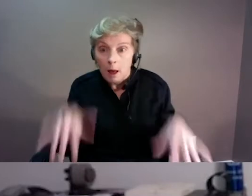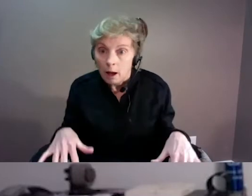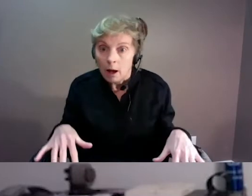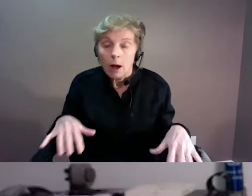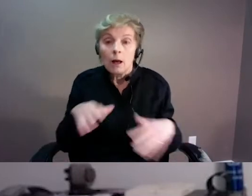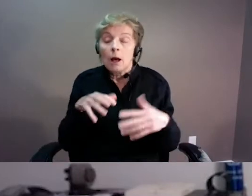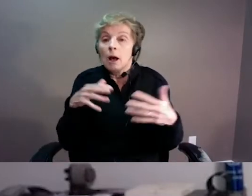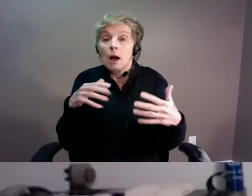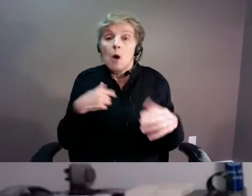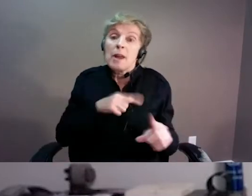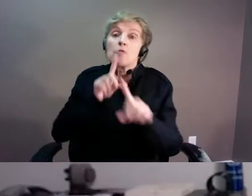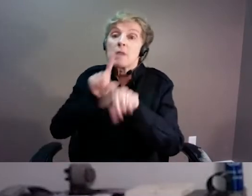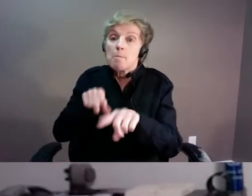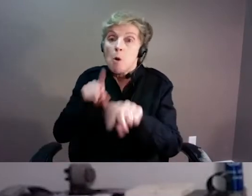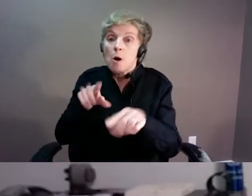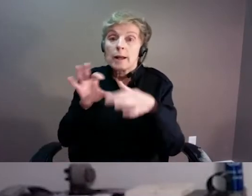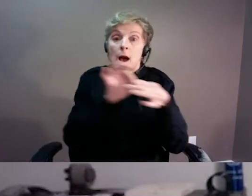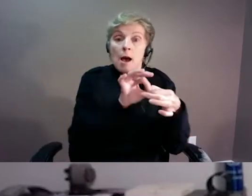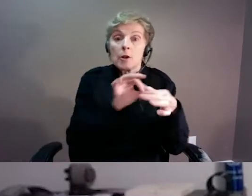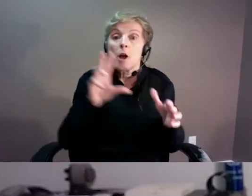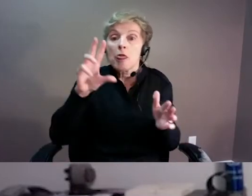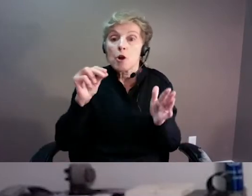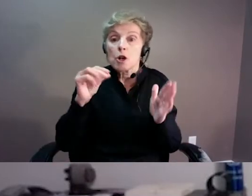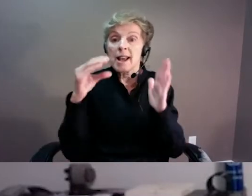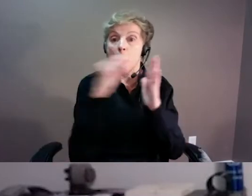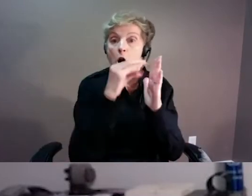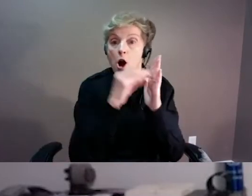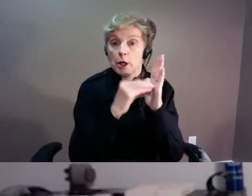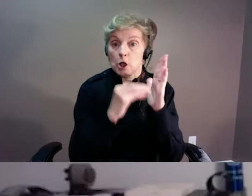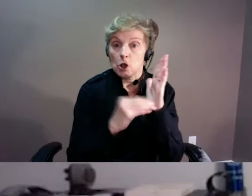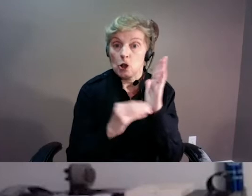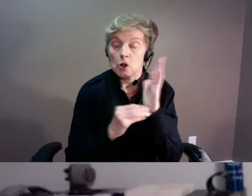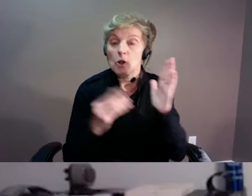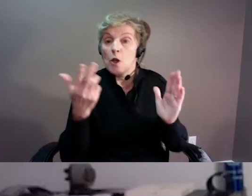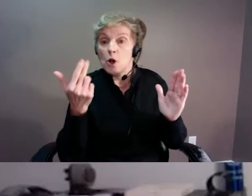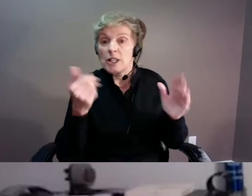30 articles from 14 jurisdictions and we get 10,000 words to make our point.